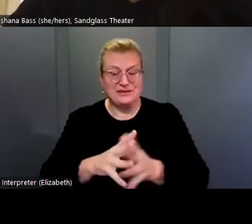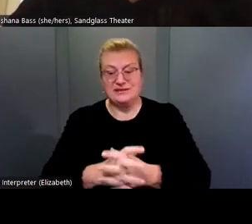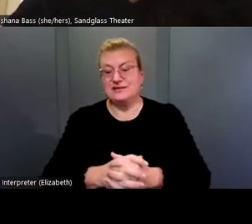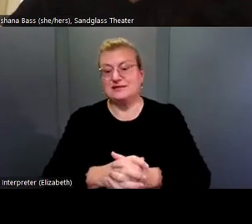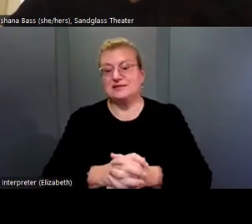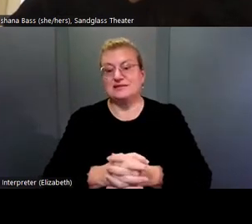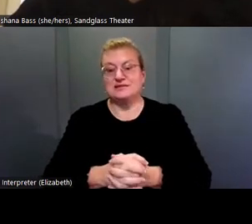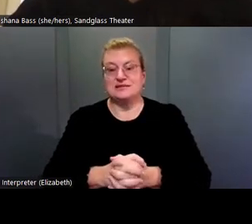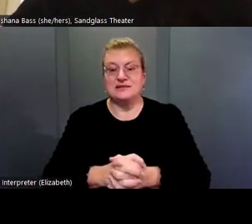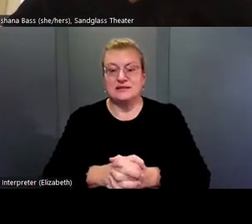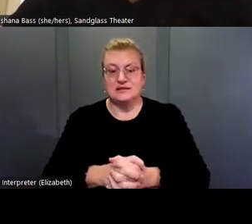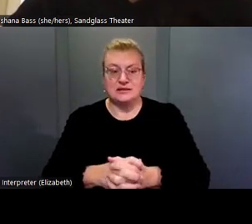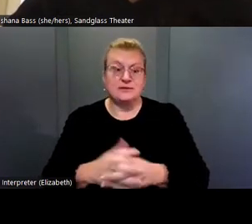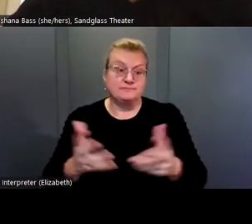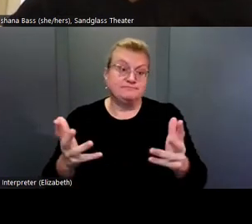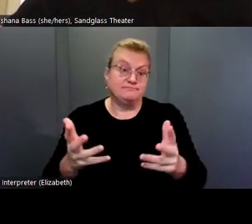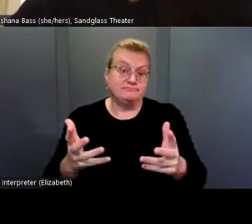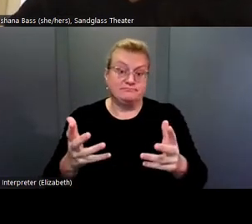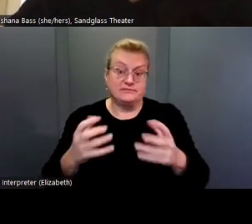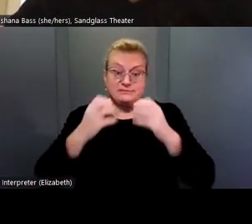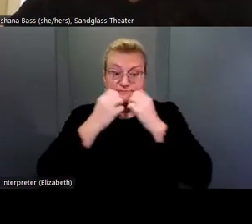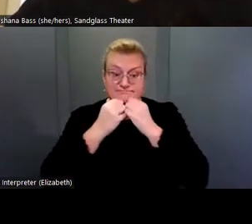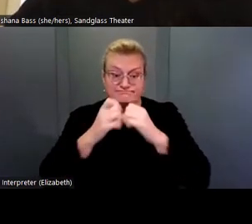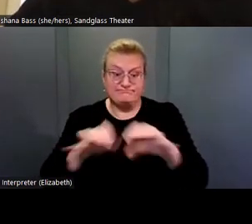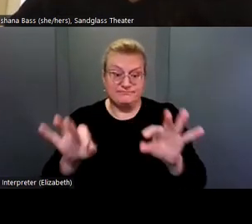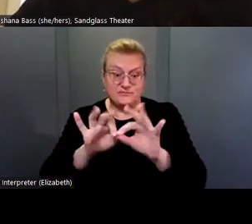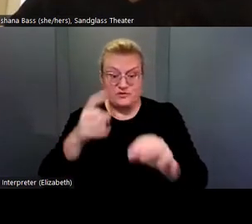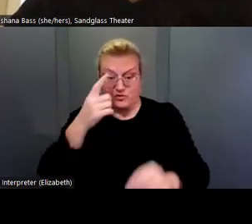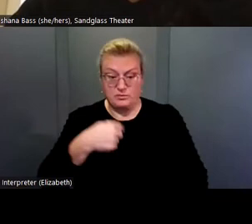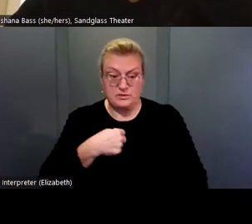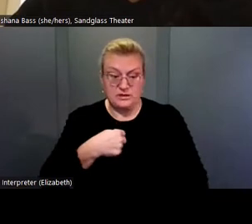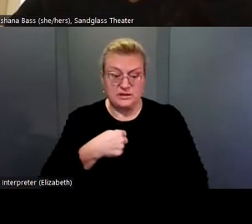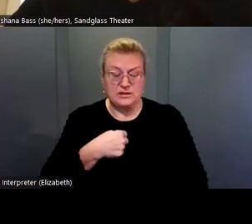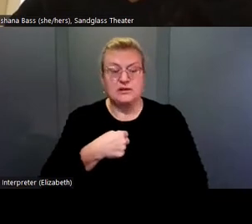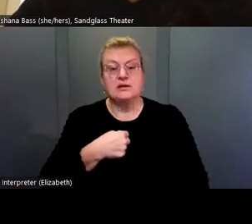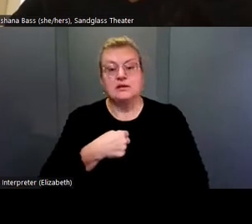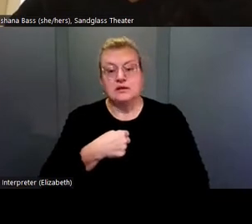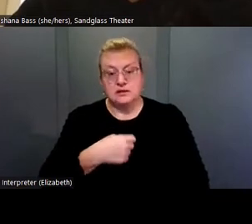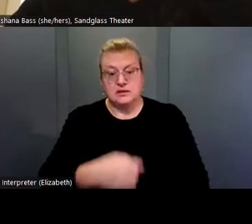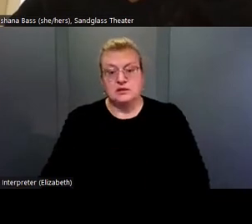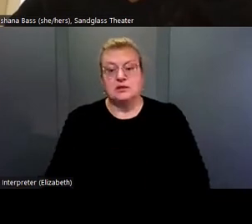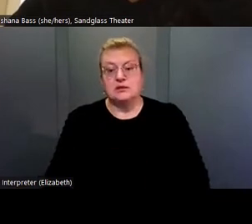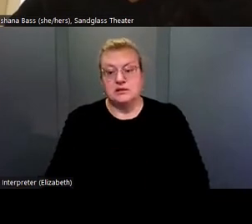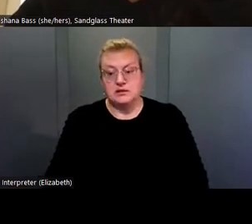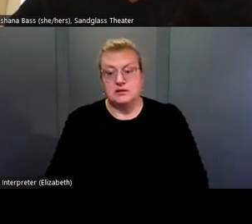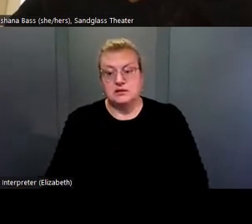but it's been valuable for me. And I think the very first time,